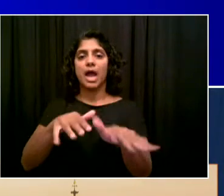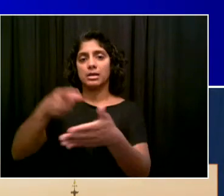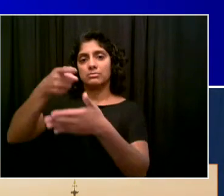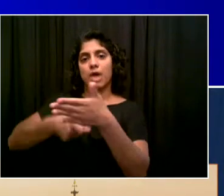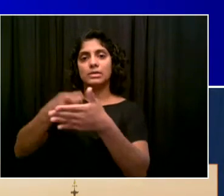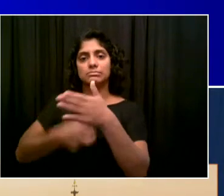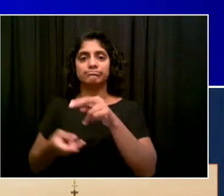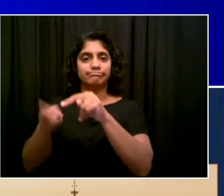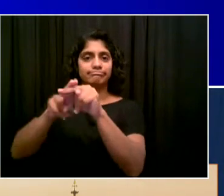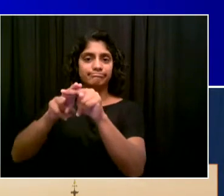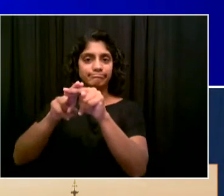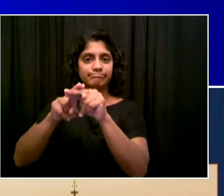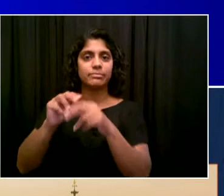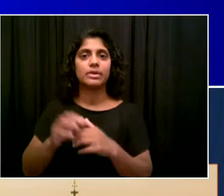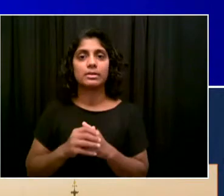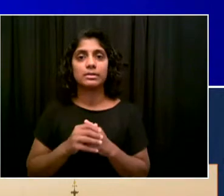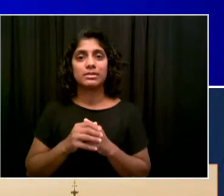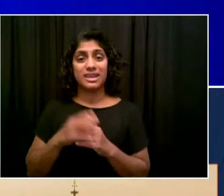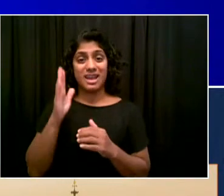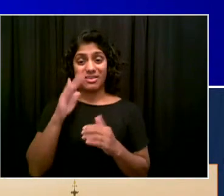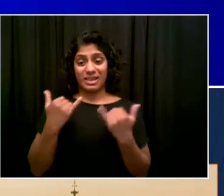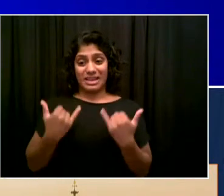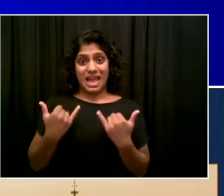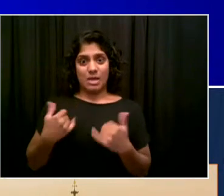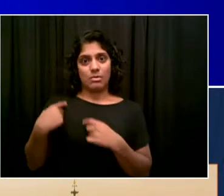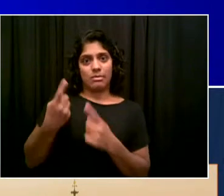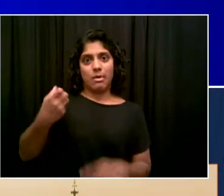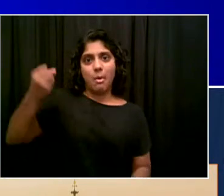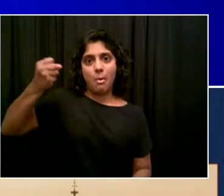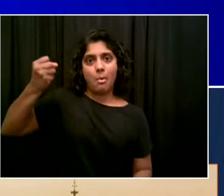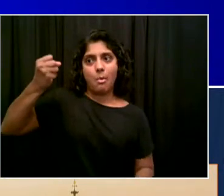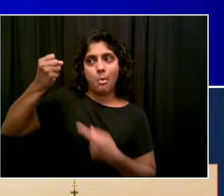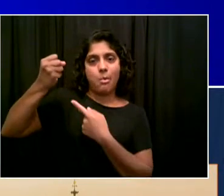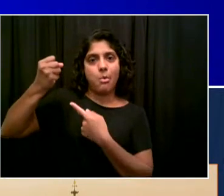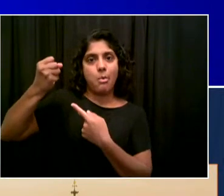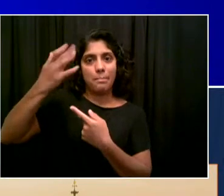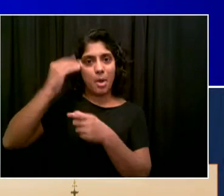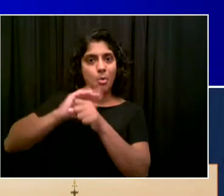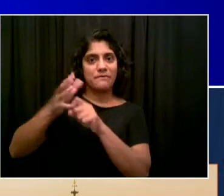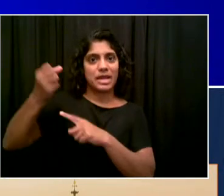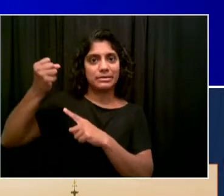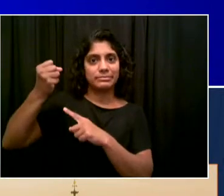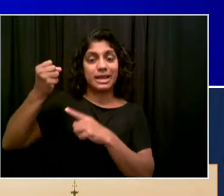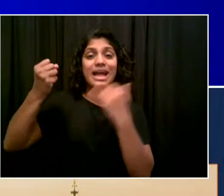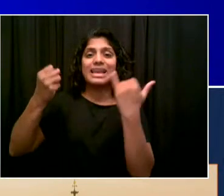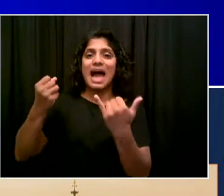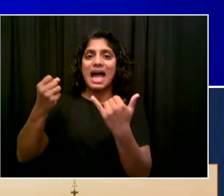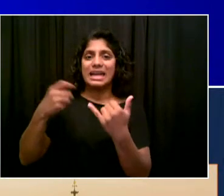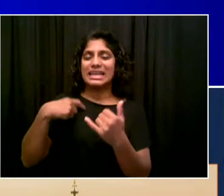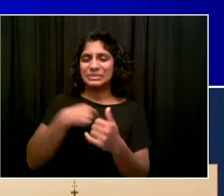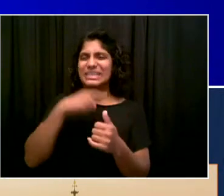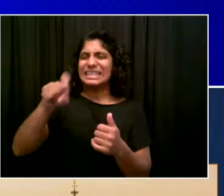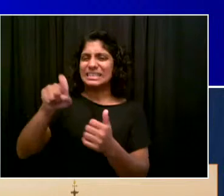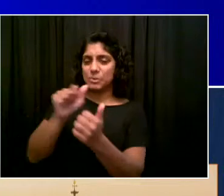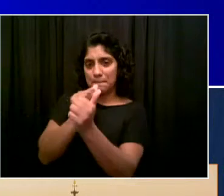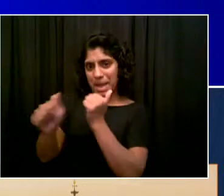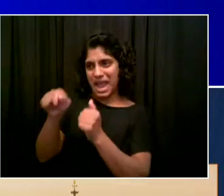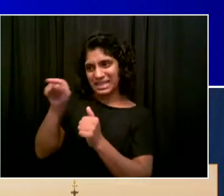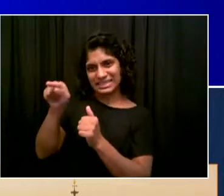ORWK ISN'T THAT MUCH, TO PUT UP THE MONITORS THAT TELL WHAT LICENSE PLATES